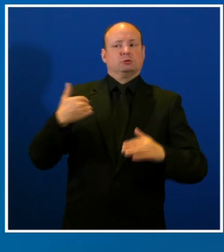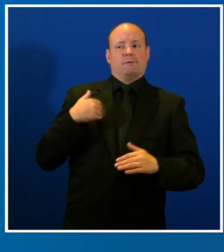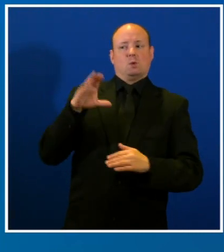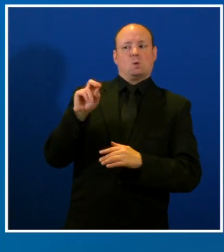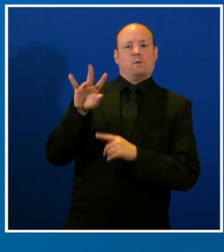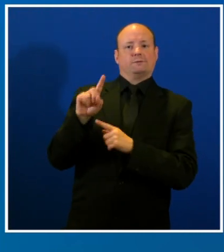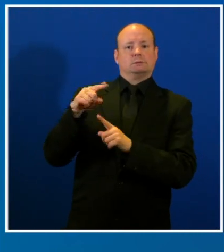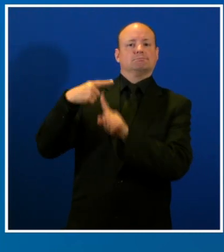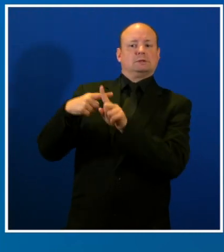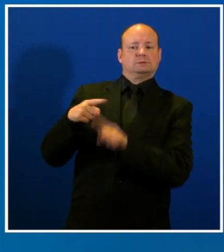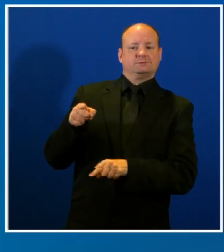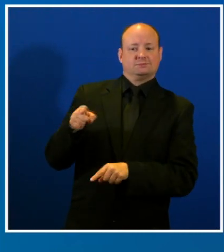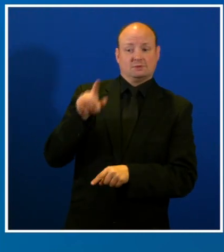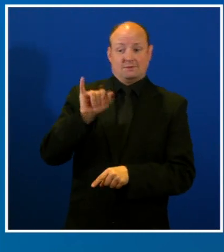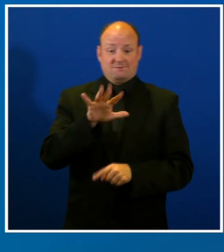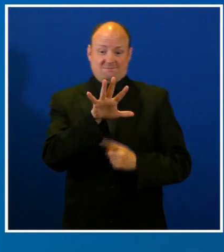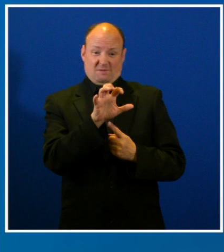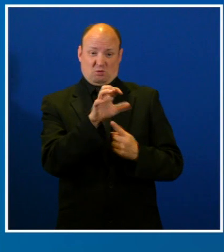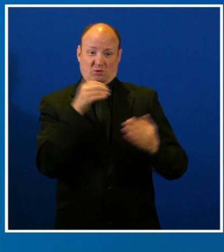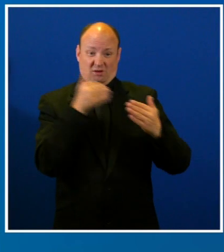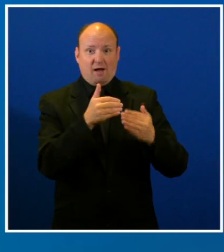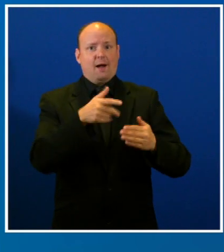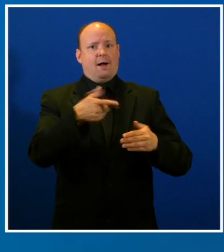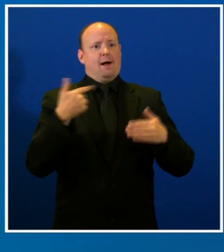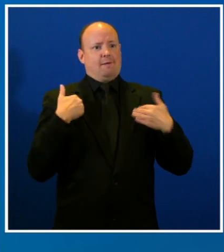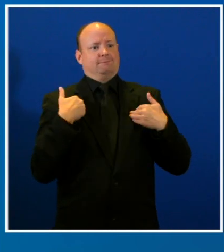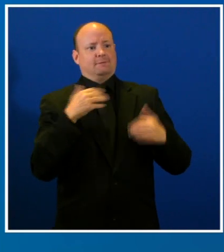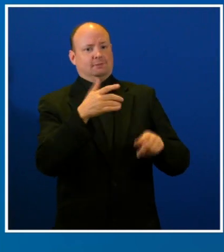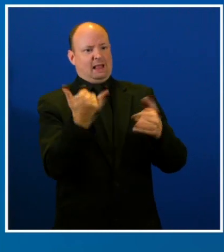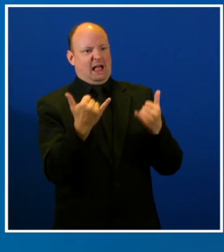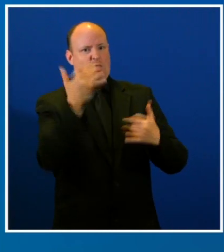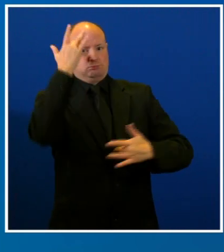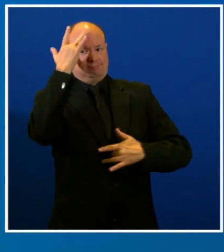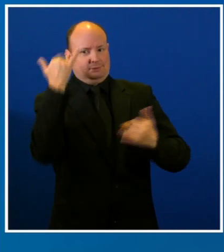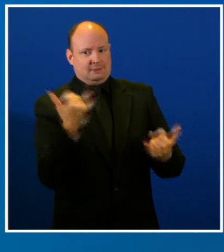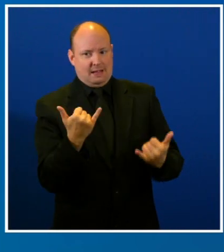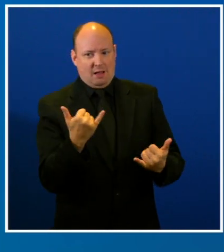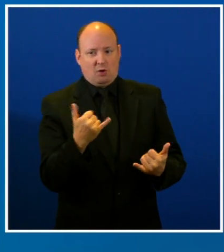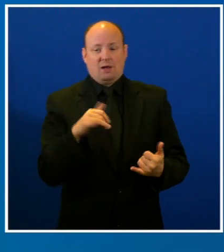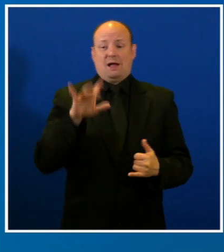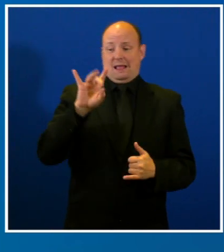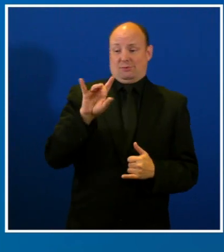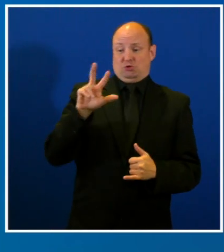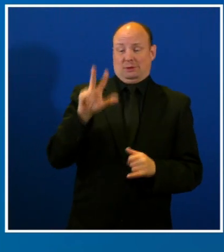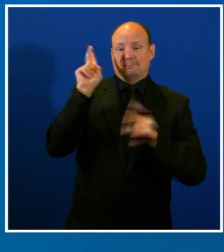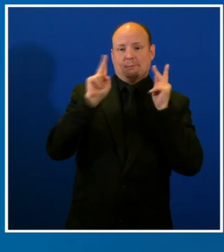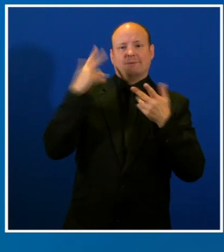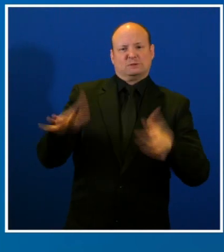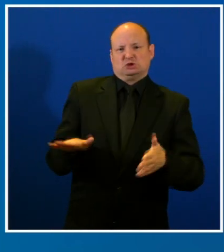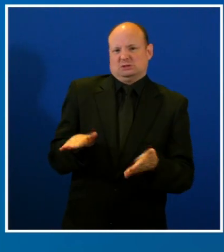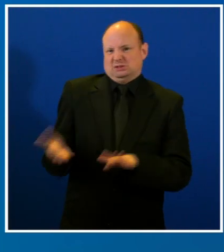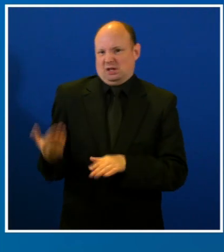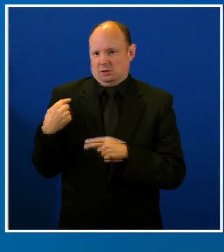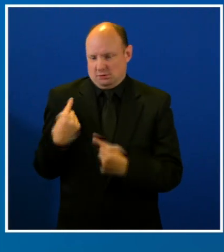active cases. We've had 83 deaths. So the rate of the new cases per a hundred thousand, right now,